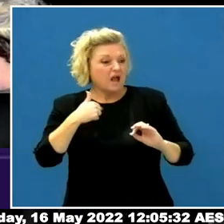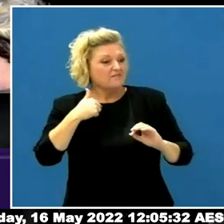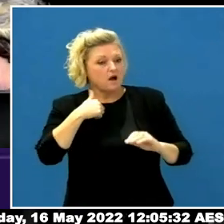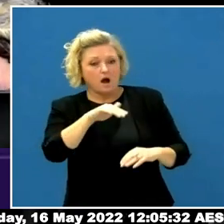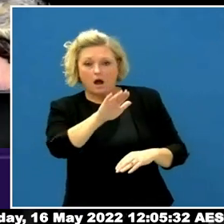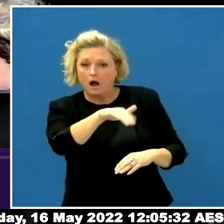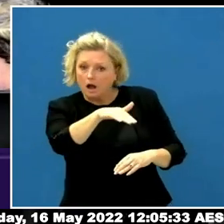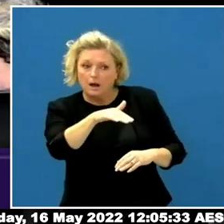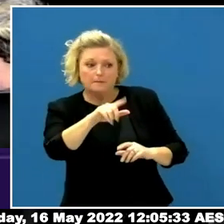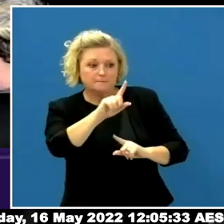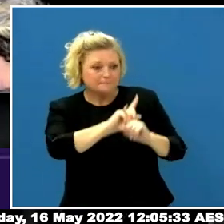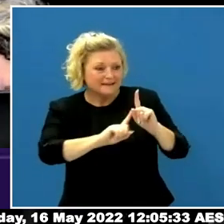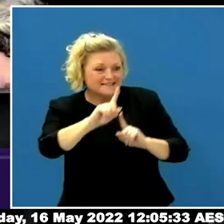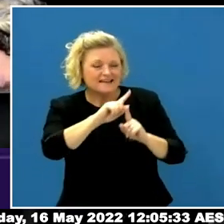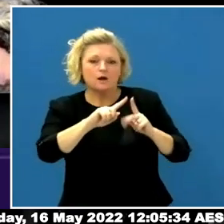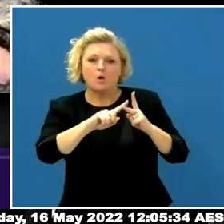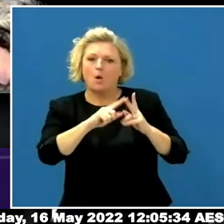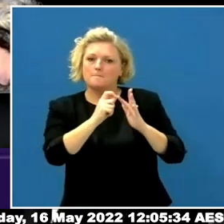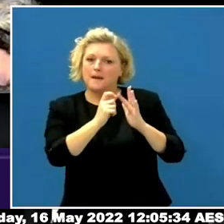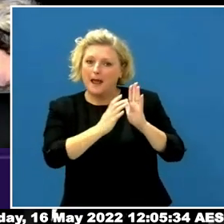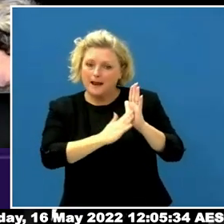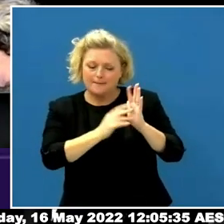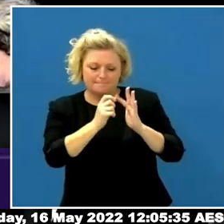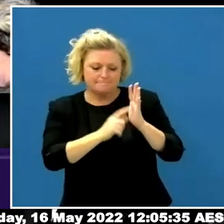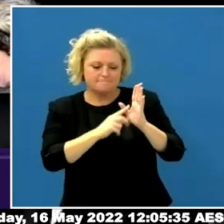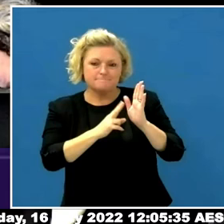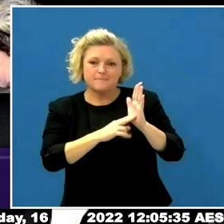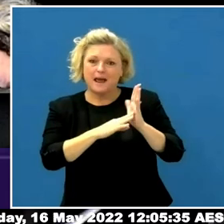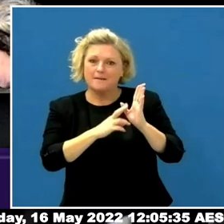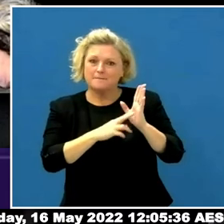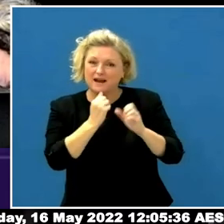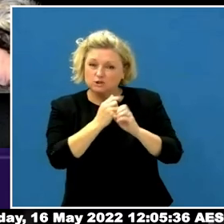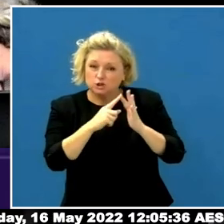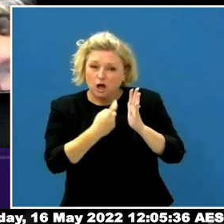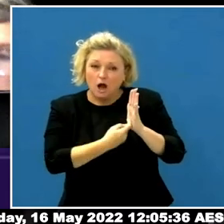say, "I think that we need to meet with them and try and sort this out." So meetings were prompted -